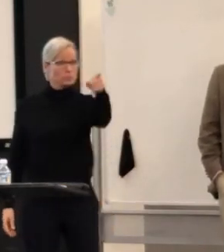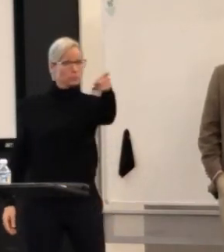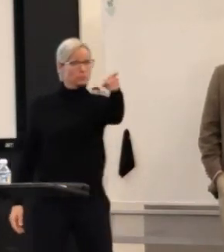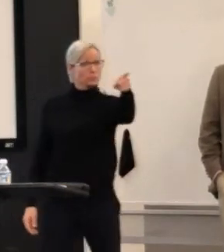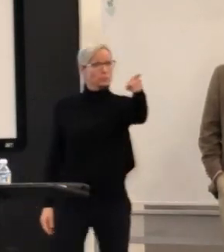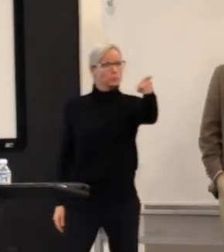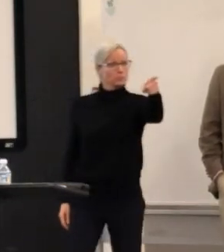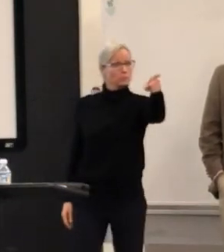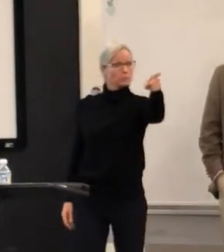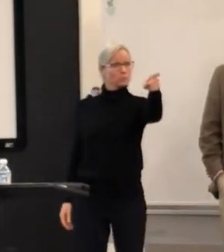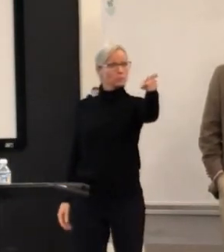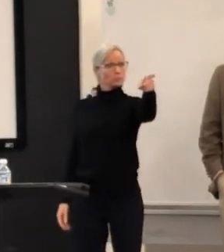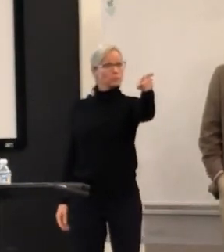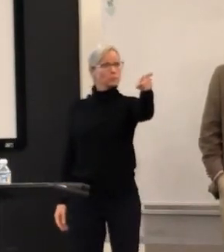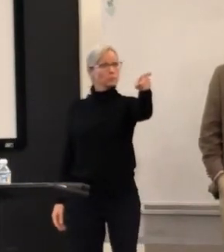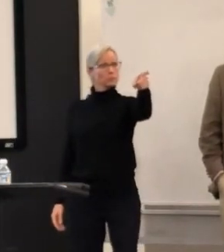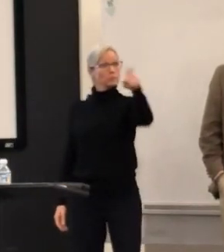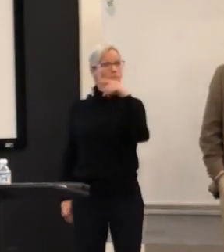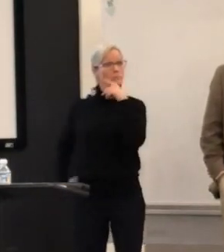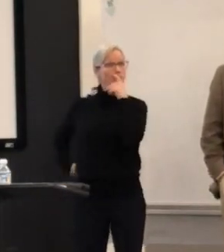[Interpreter] Looks like there's one last question over here.